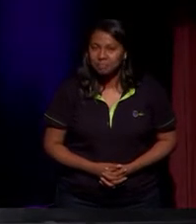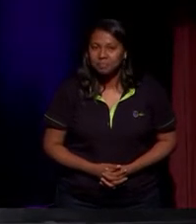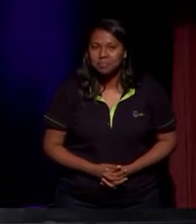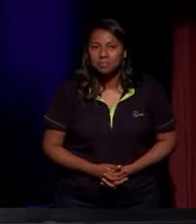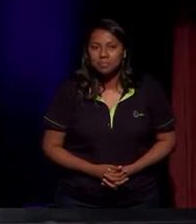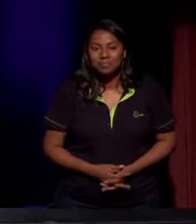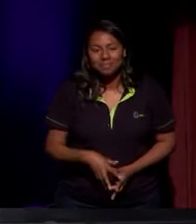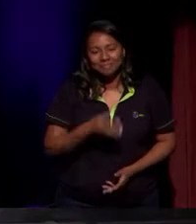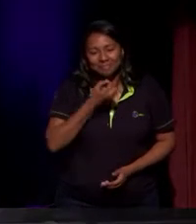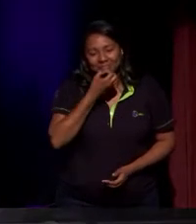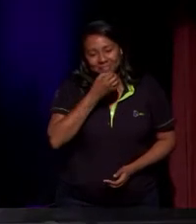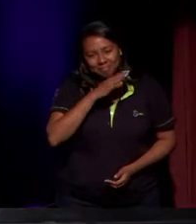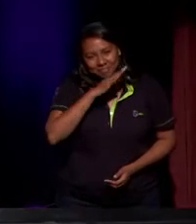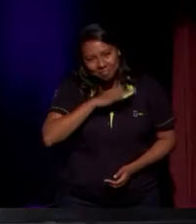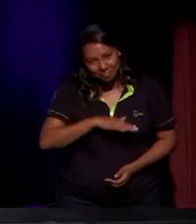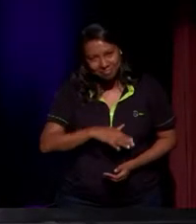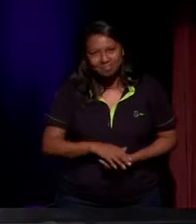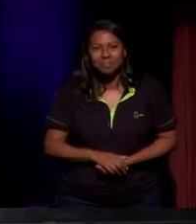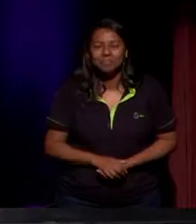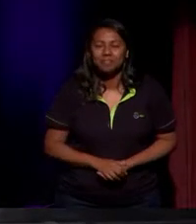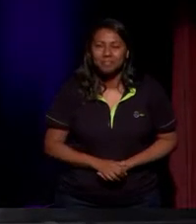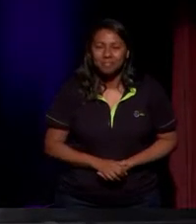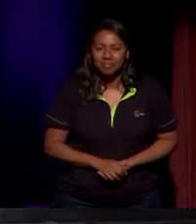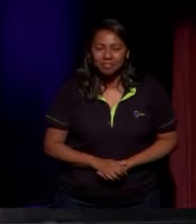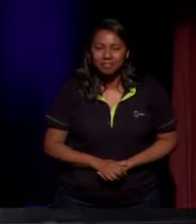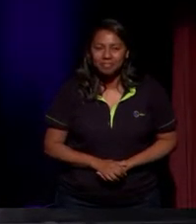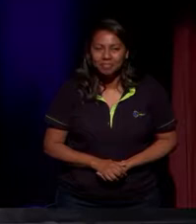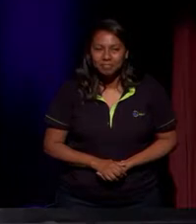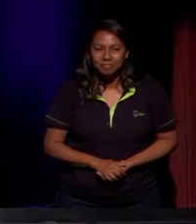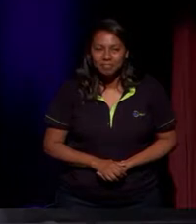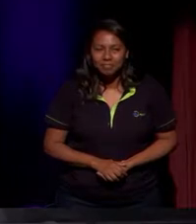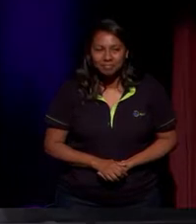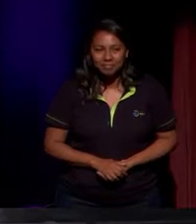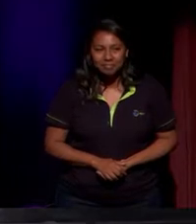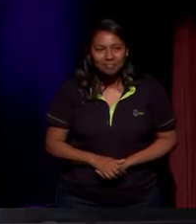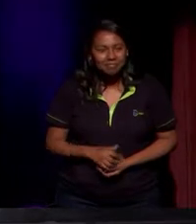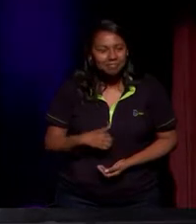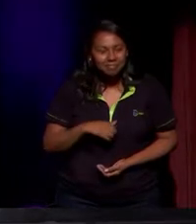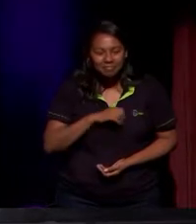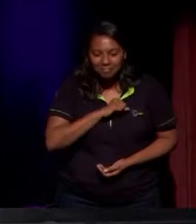Good afternoon, so be enchanted, when we hear a person like Isabel talking,